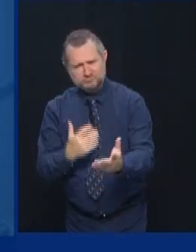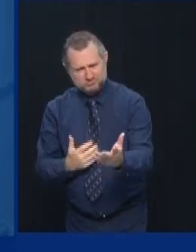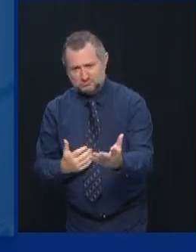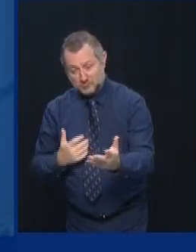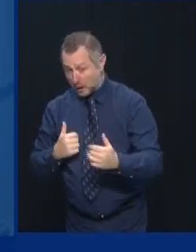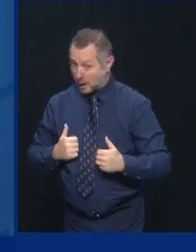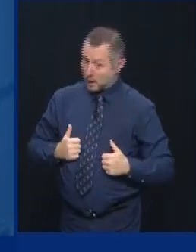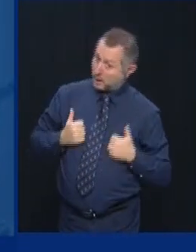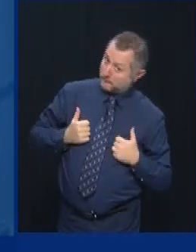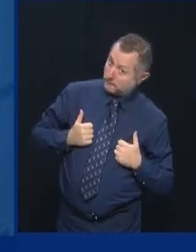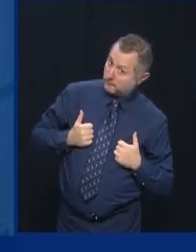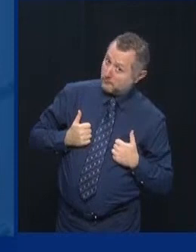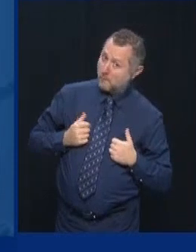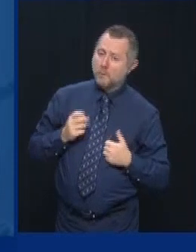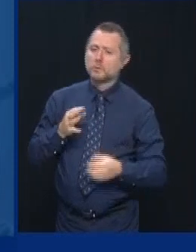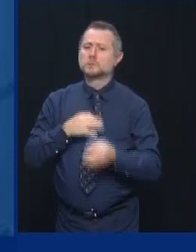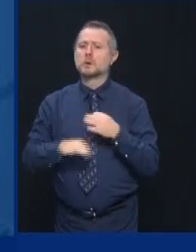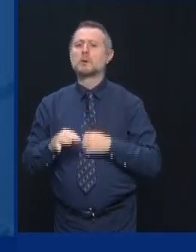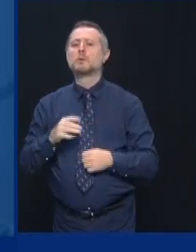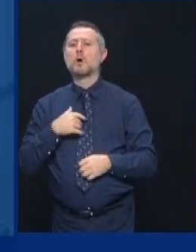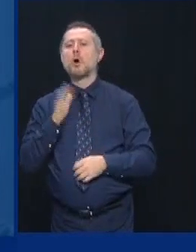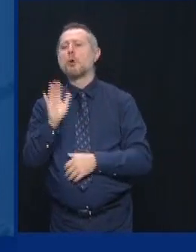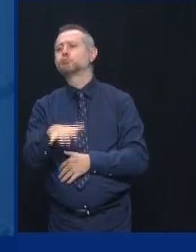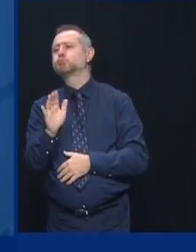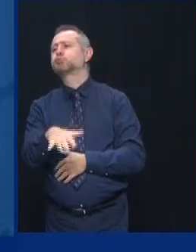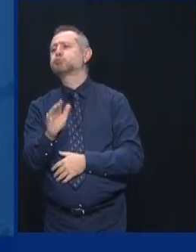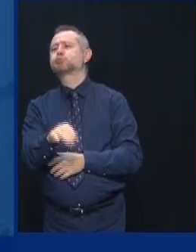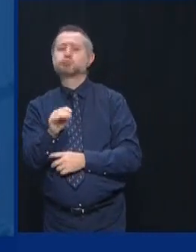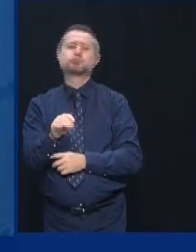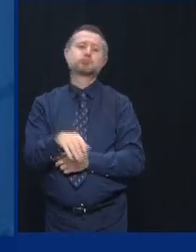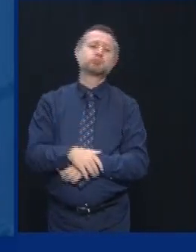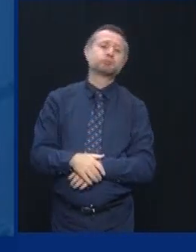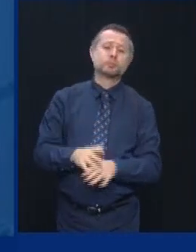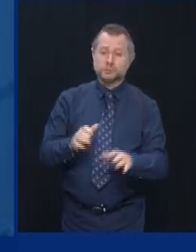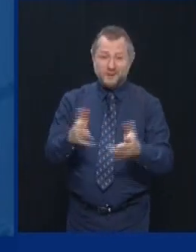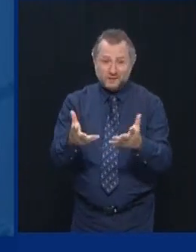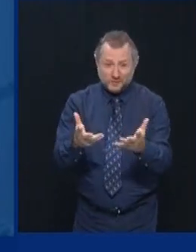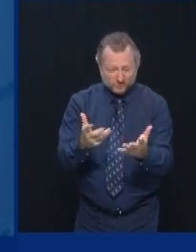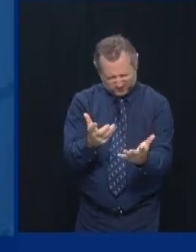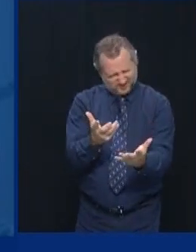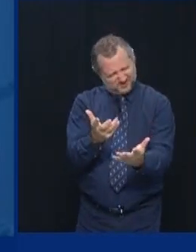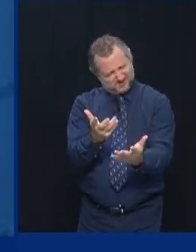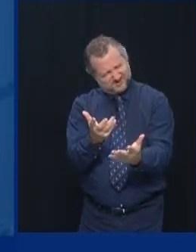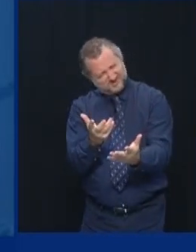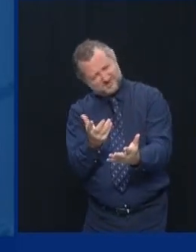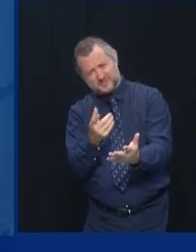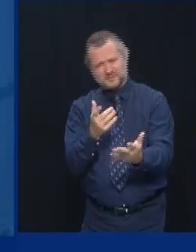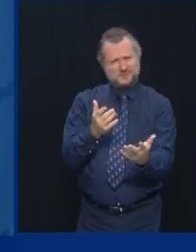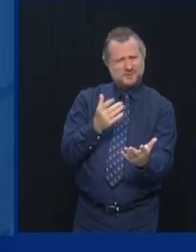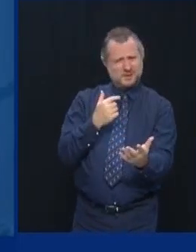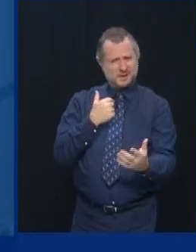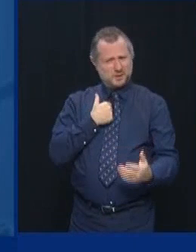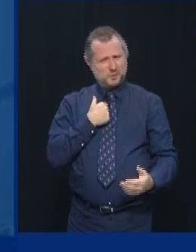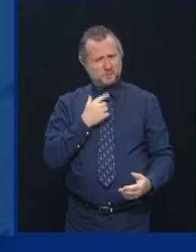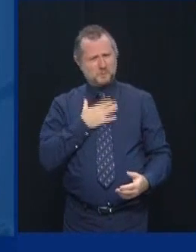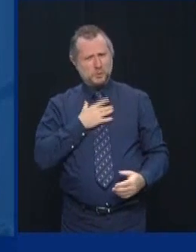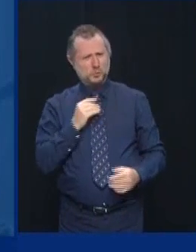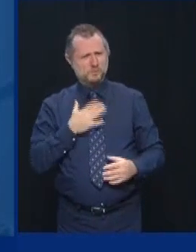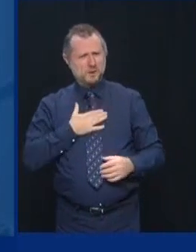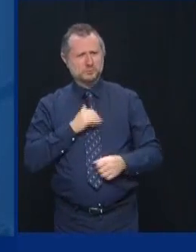ALIVE. I'D RATHER YOU BE ALIVE AND ANGRY AT ME THAN HAVE PEOPLE